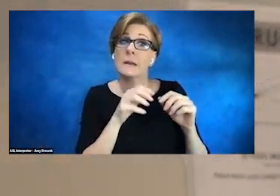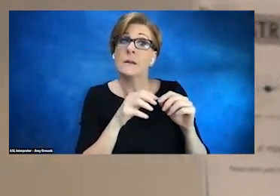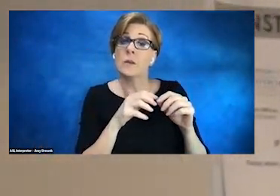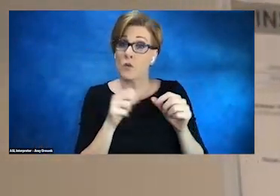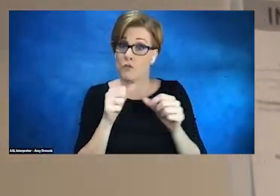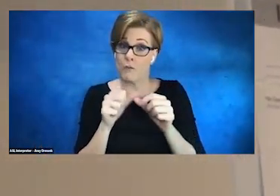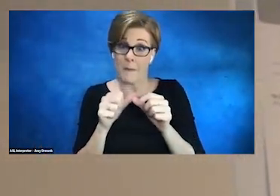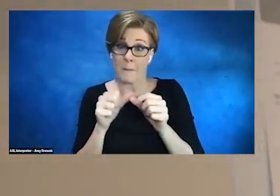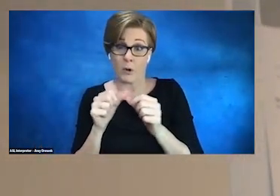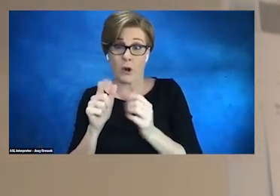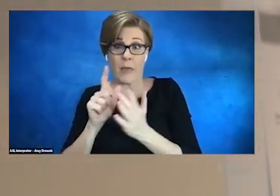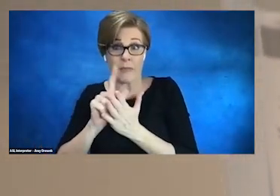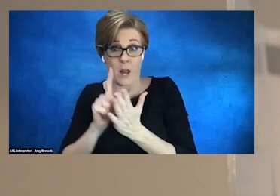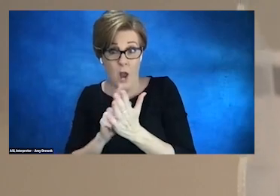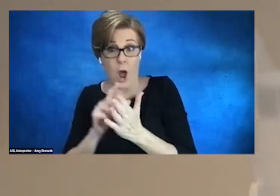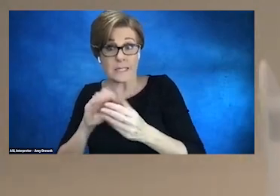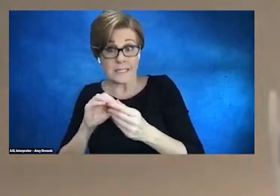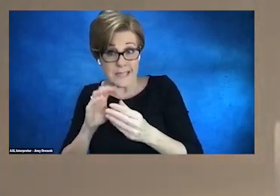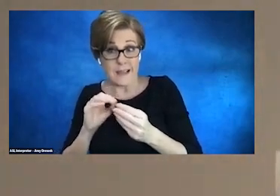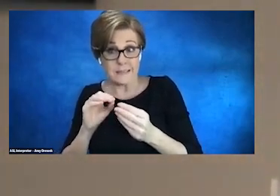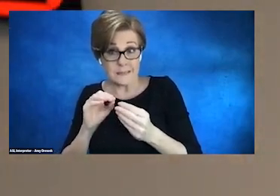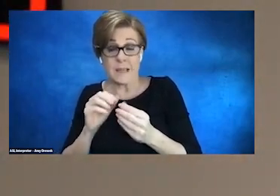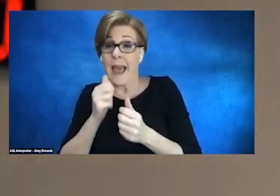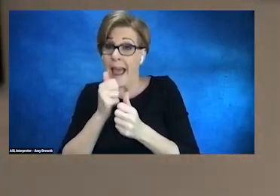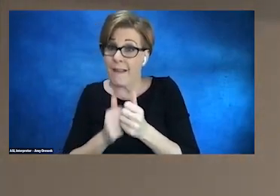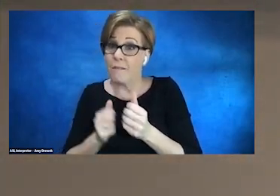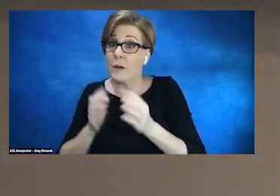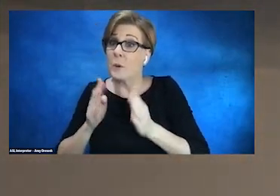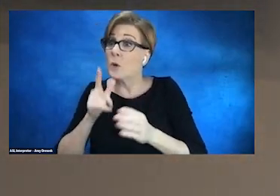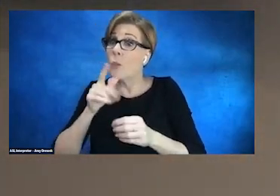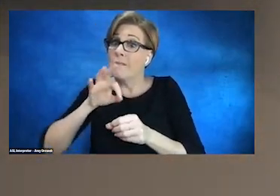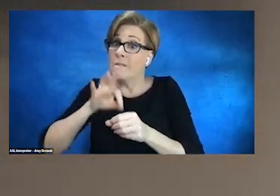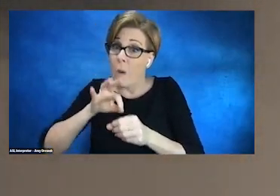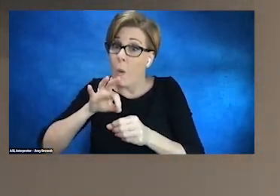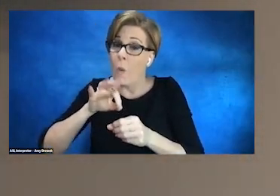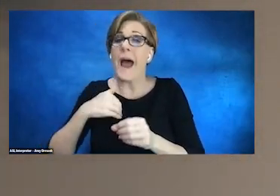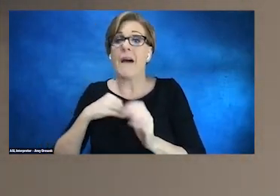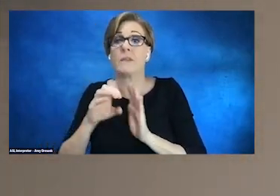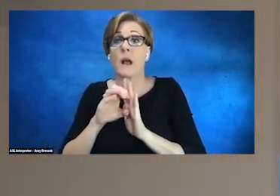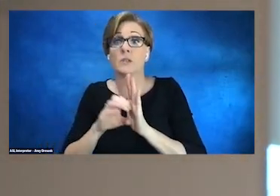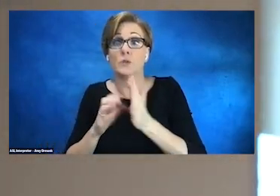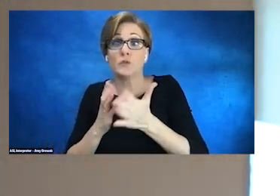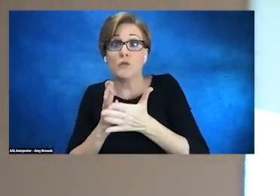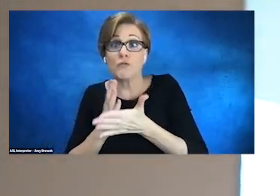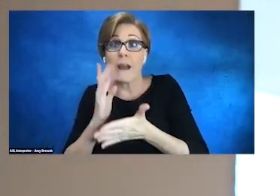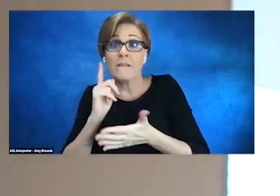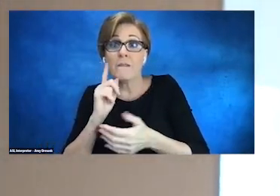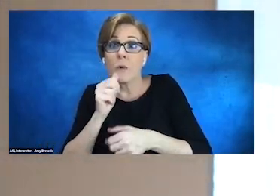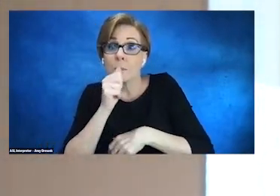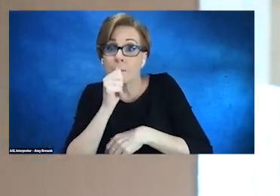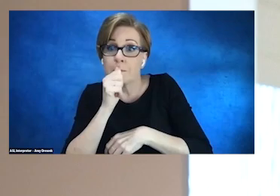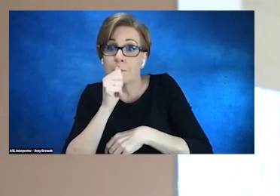is related to a voter has a constitutional right to be able to cast their ballot in secret right so